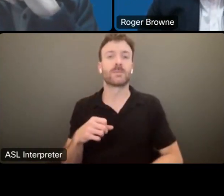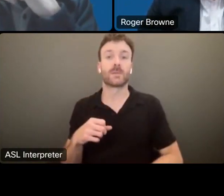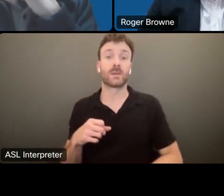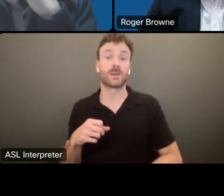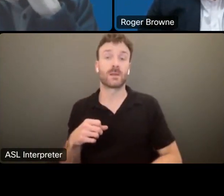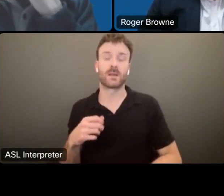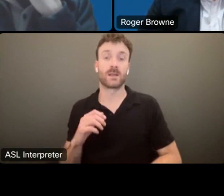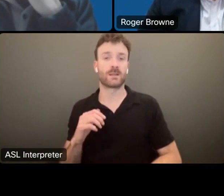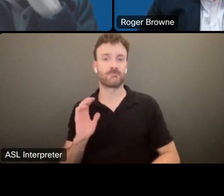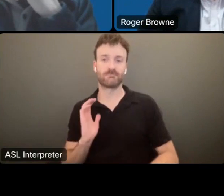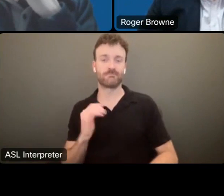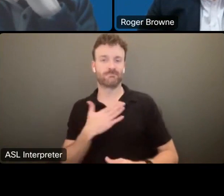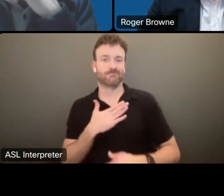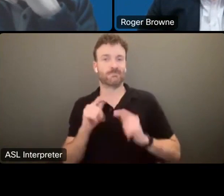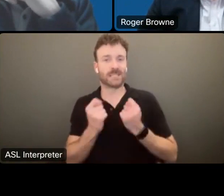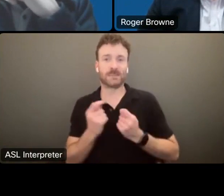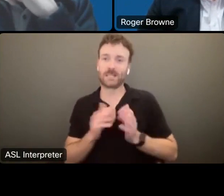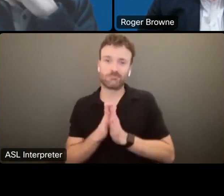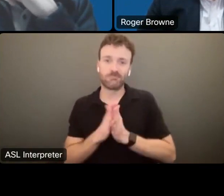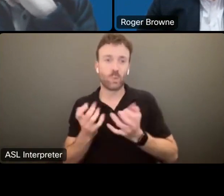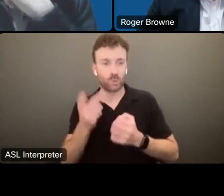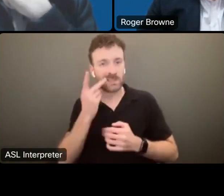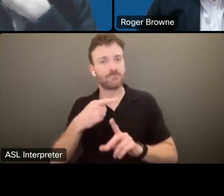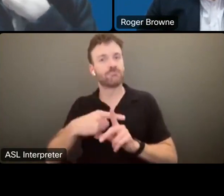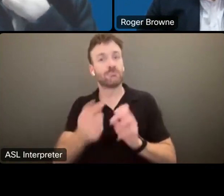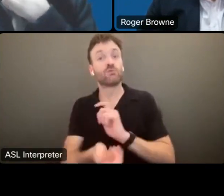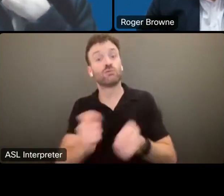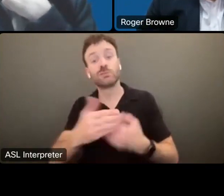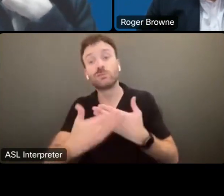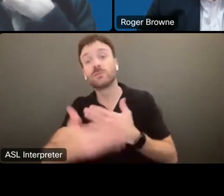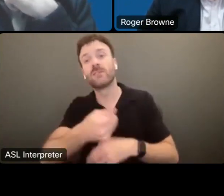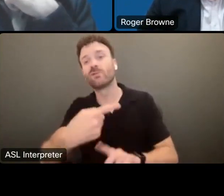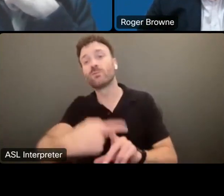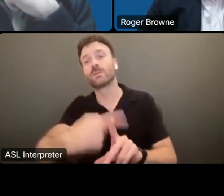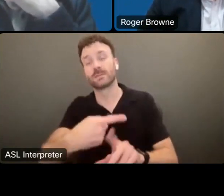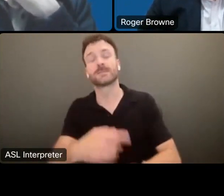really eager to start seeing some very positive change in the coming months ahead in that respect.